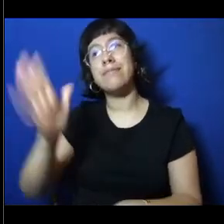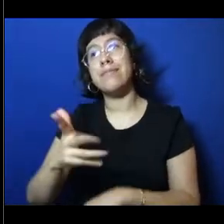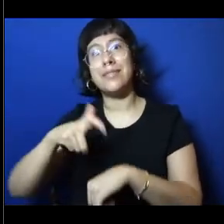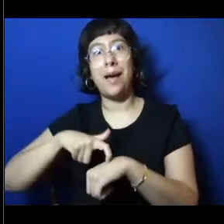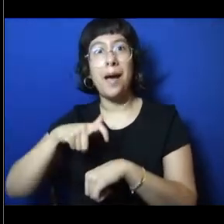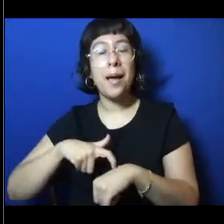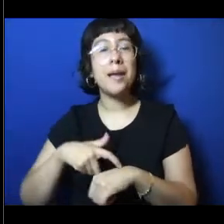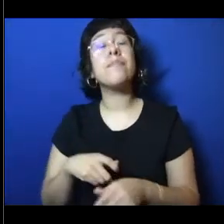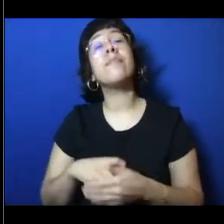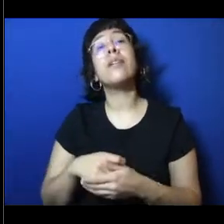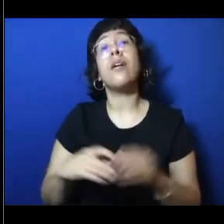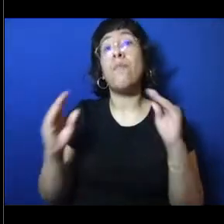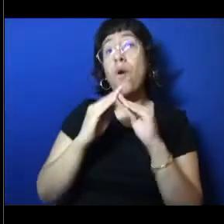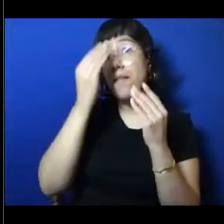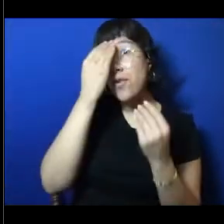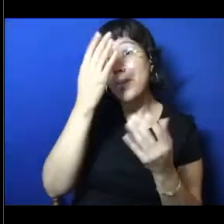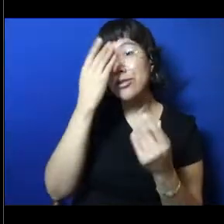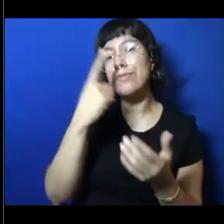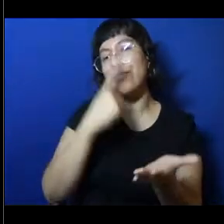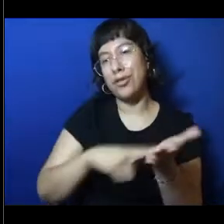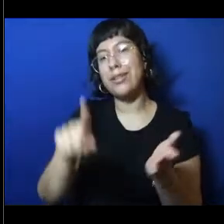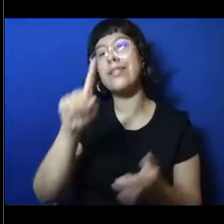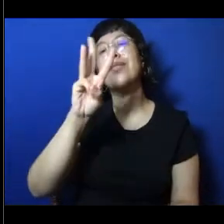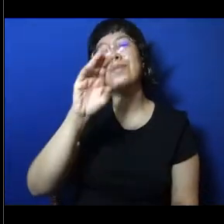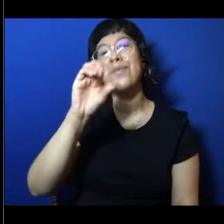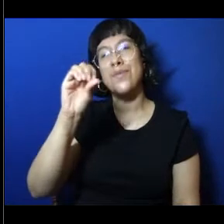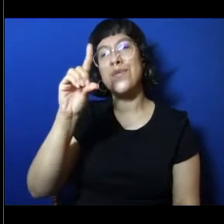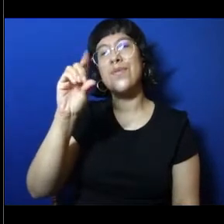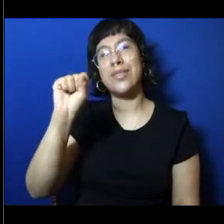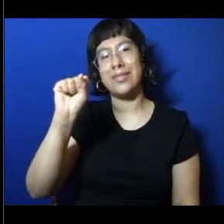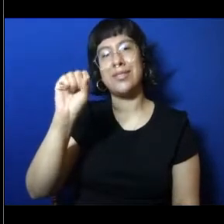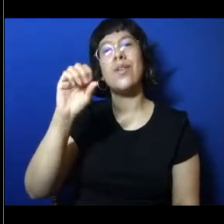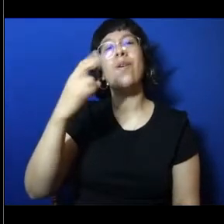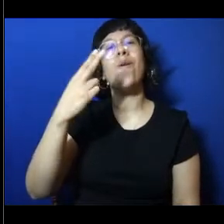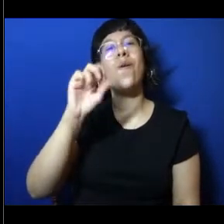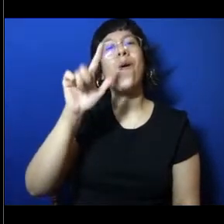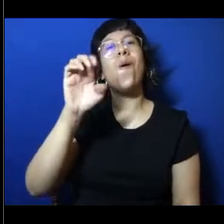visit the Woods Hole Sea Grant education webpage or just follow them on Facebook.